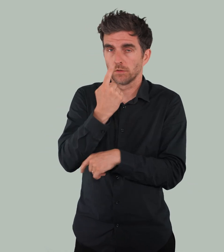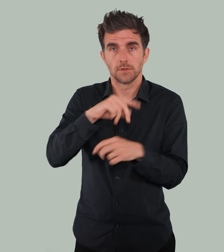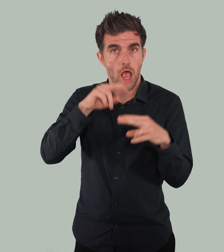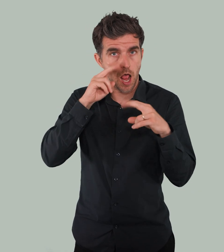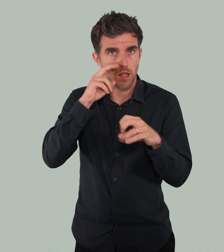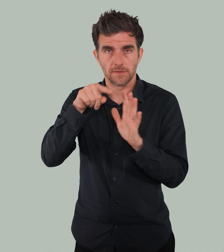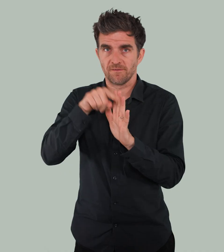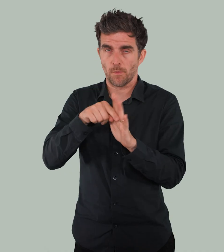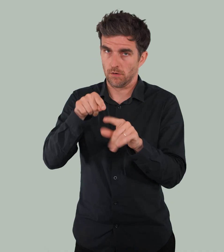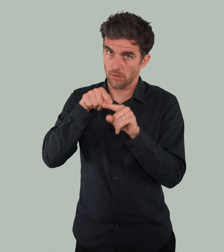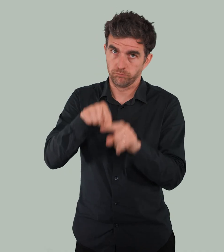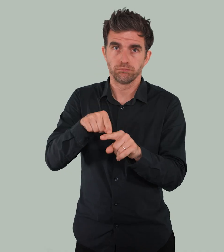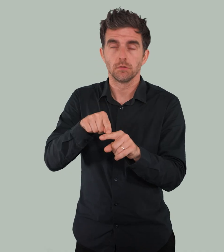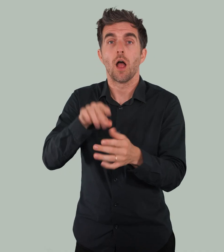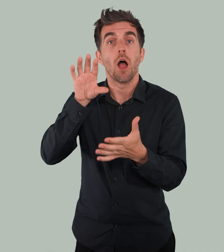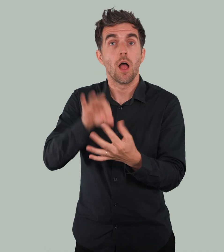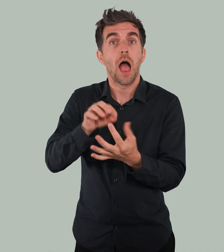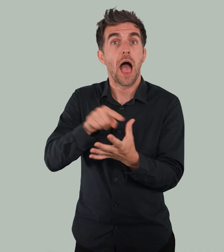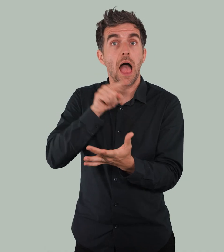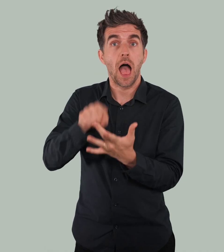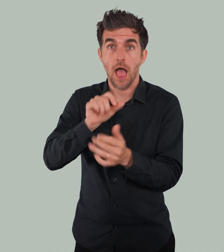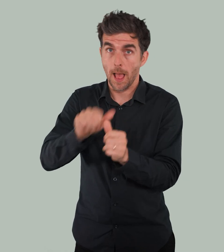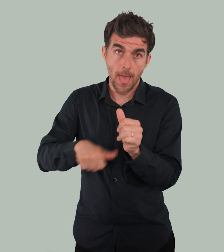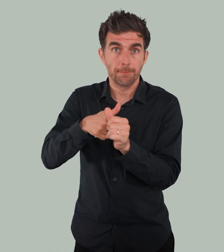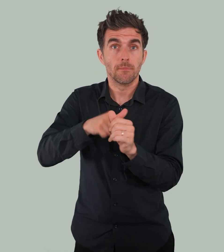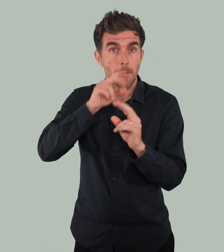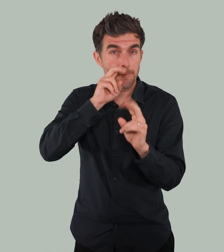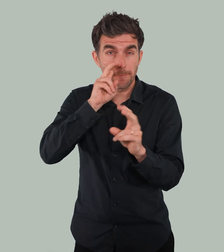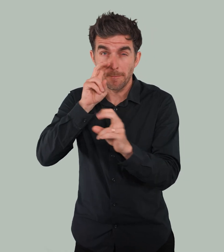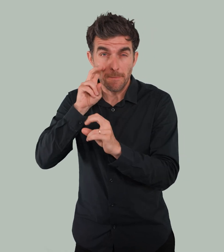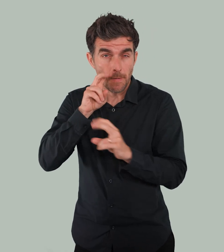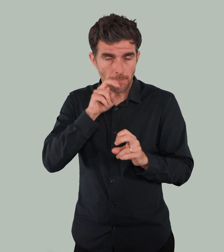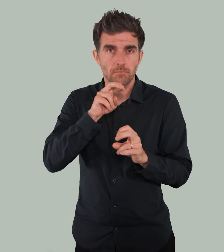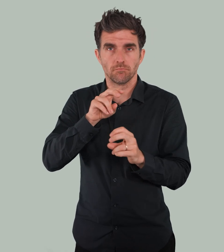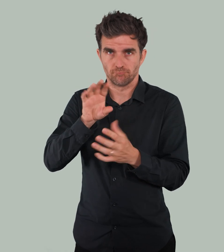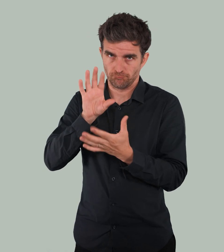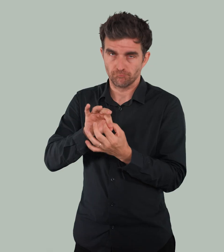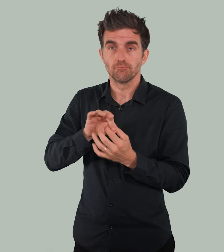analytical framework and applying AI-assisted analysis alongside structured